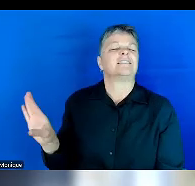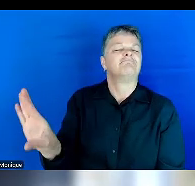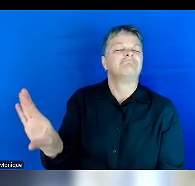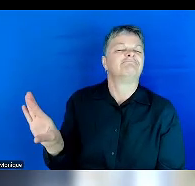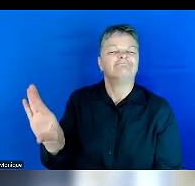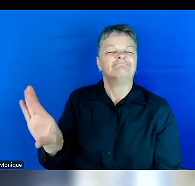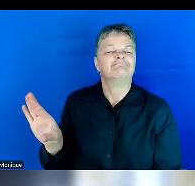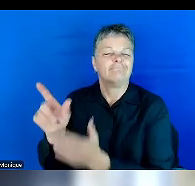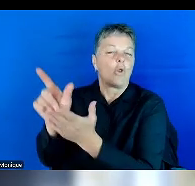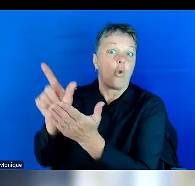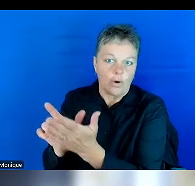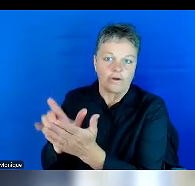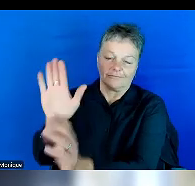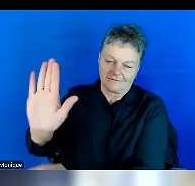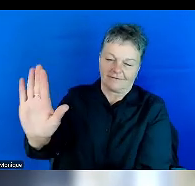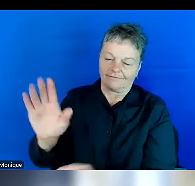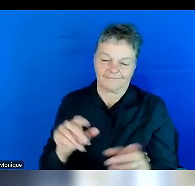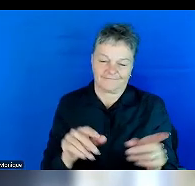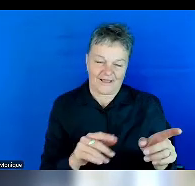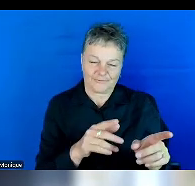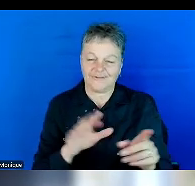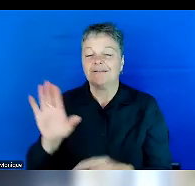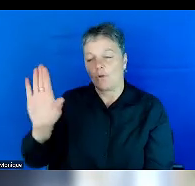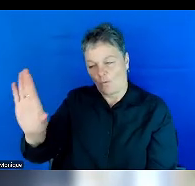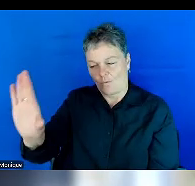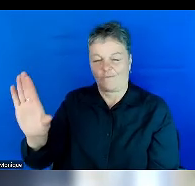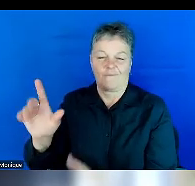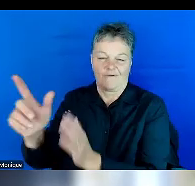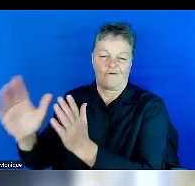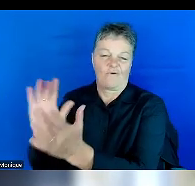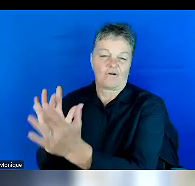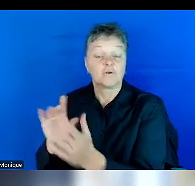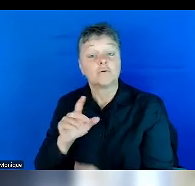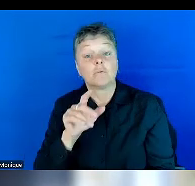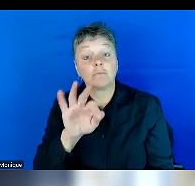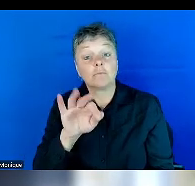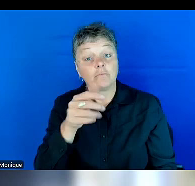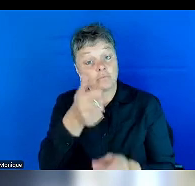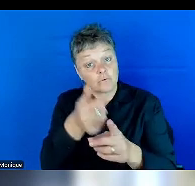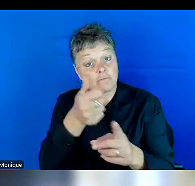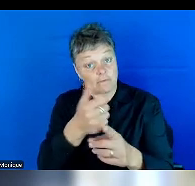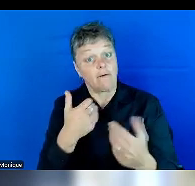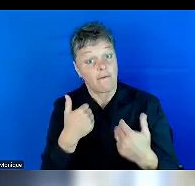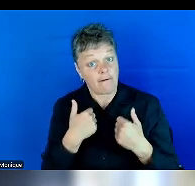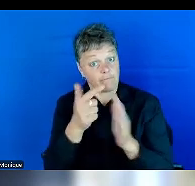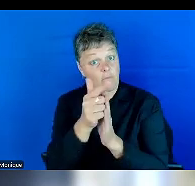need to contact us directly. So if you have a lawyer in your case and and you want them to